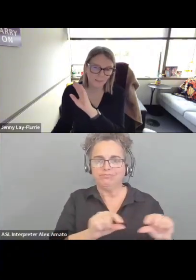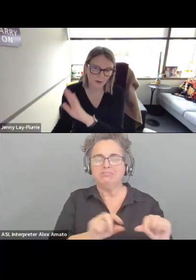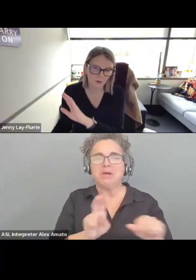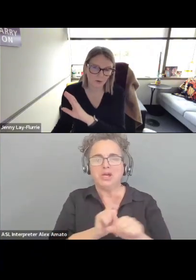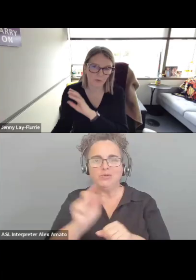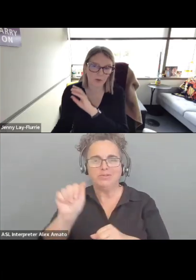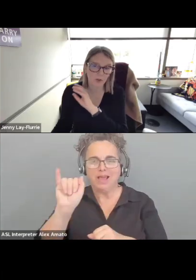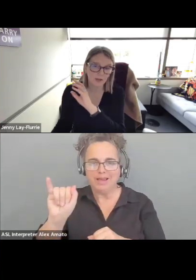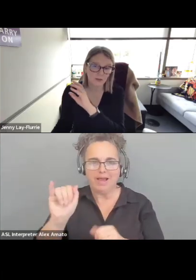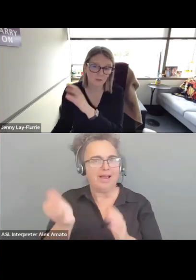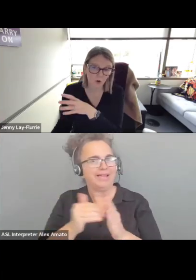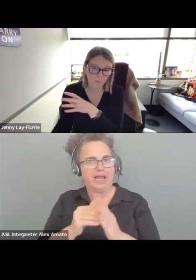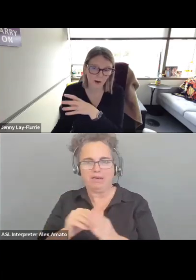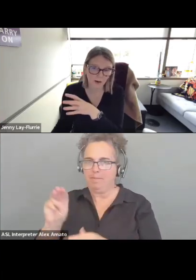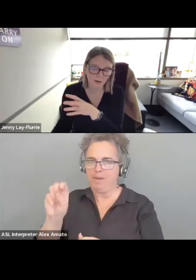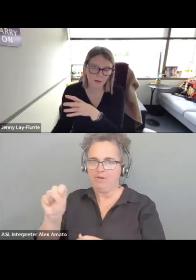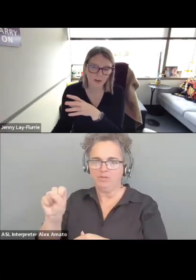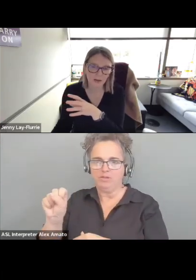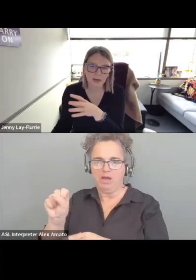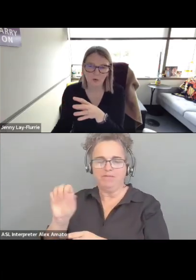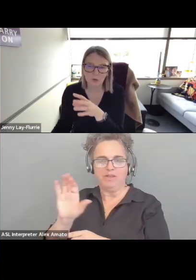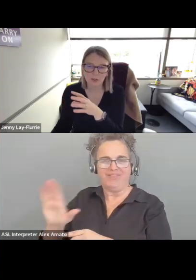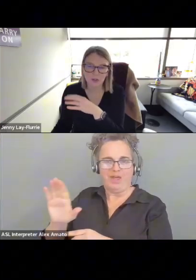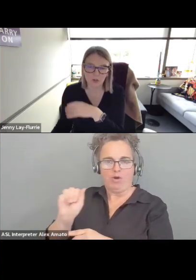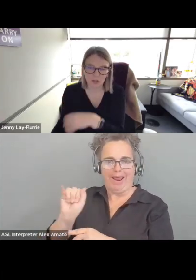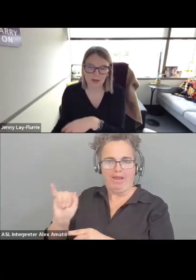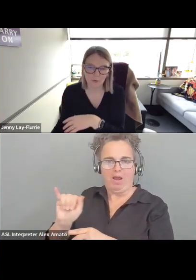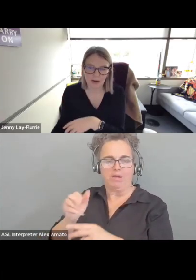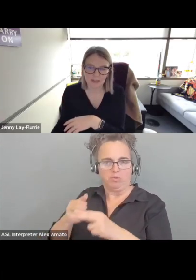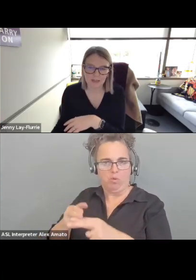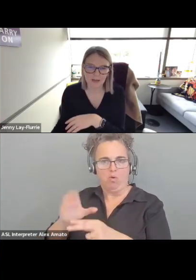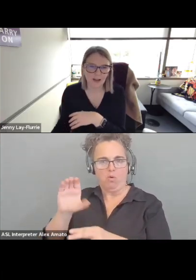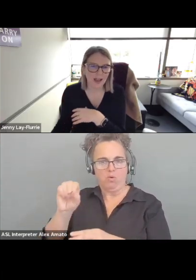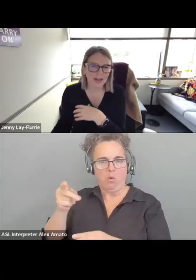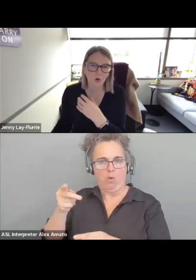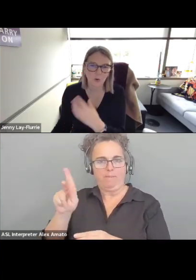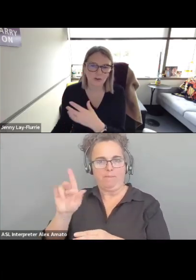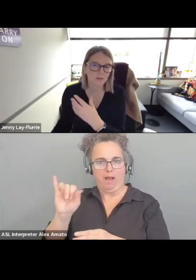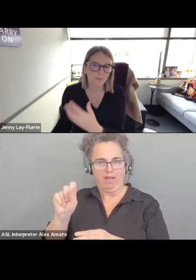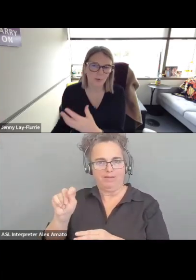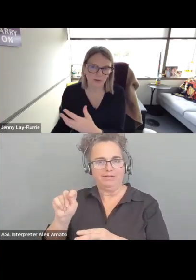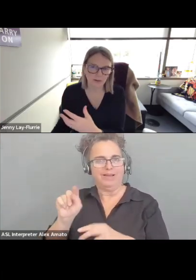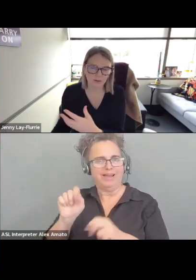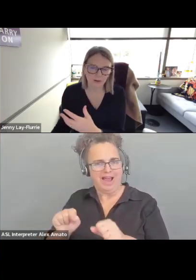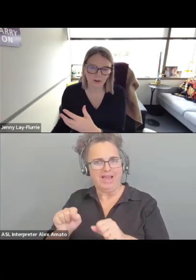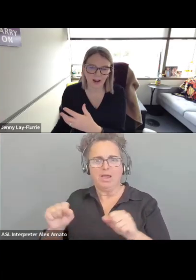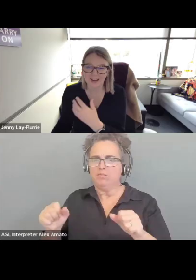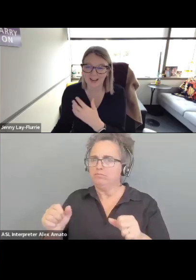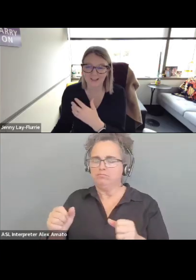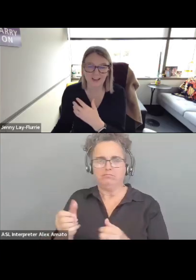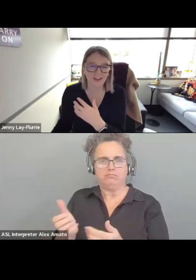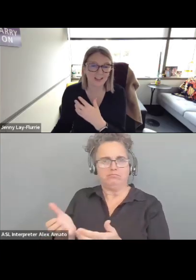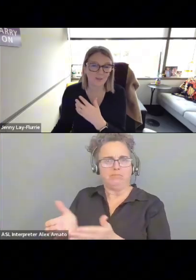again, Microsoft's version is co-pilot - in order to generate a quick summary of it. I can ask it